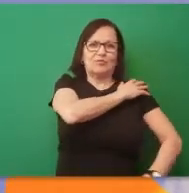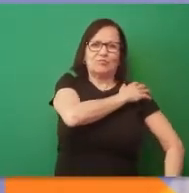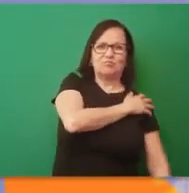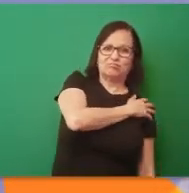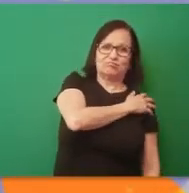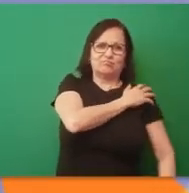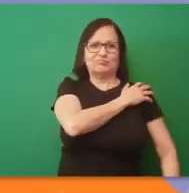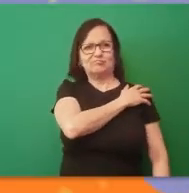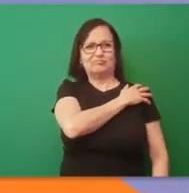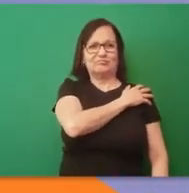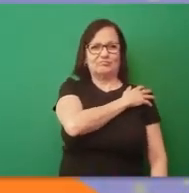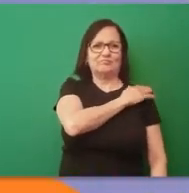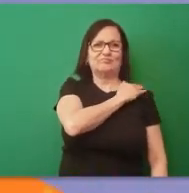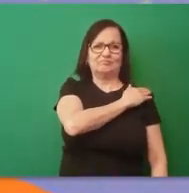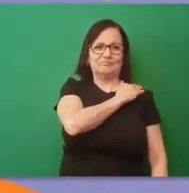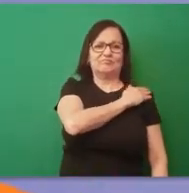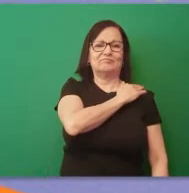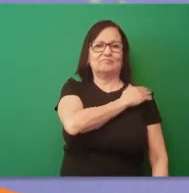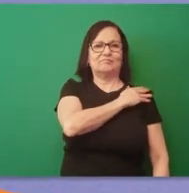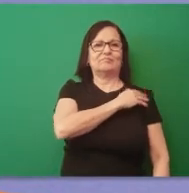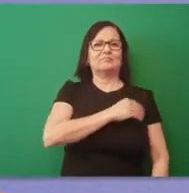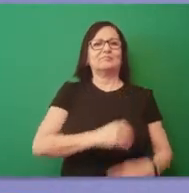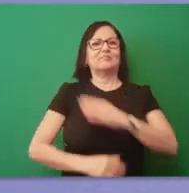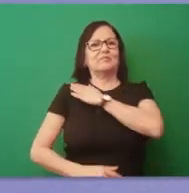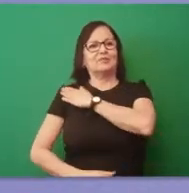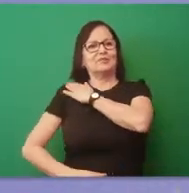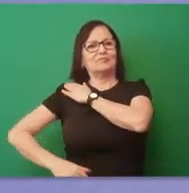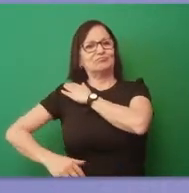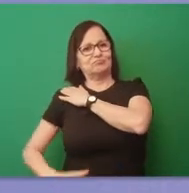on the surface you're lying down on.